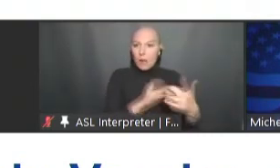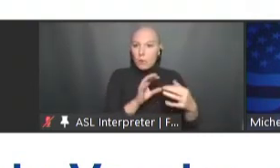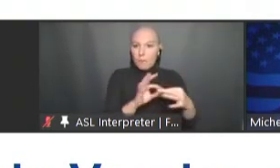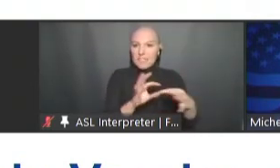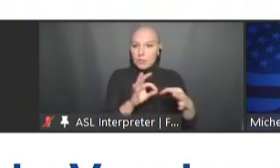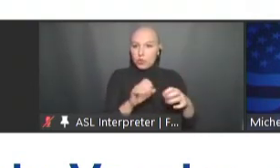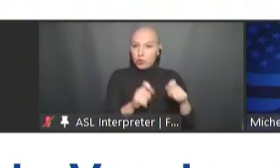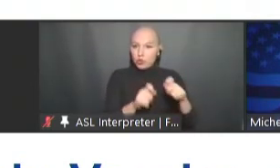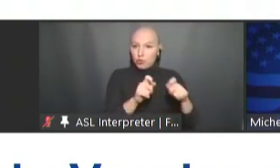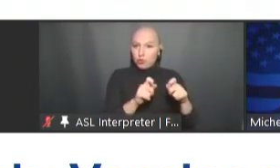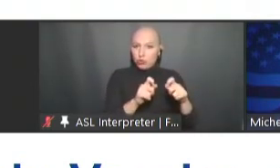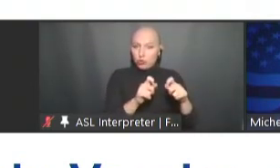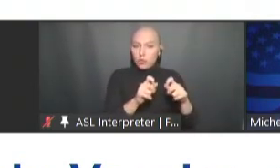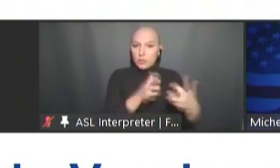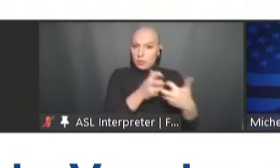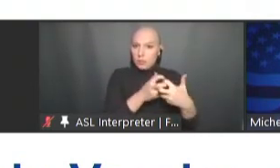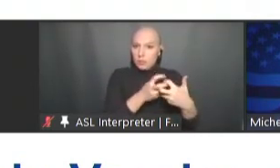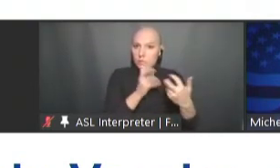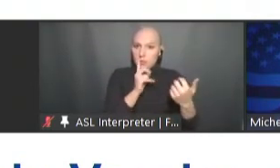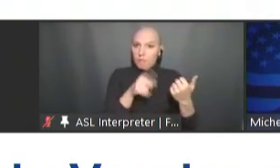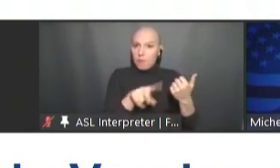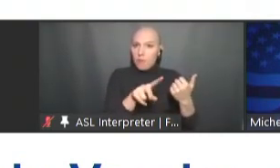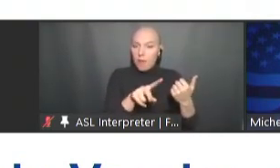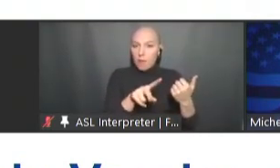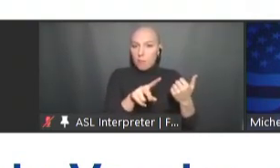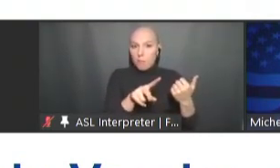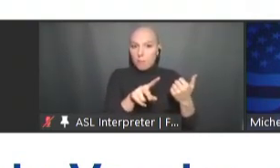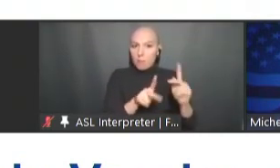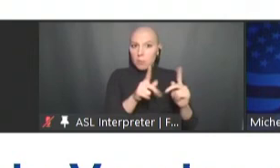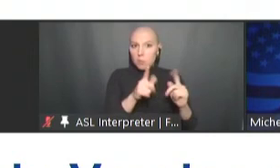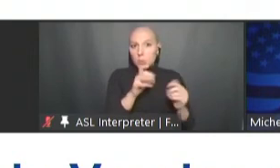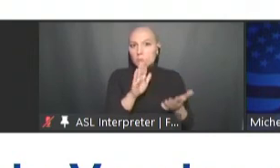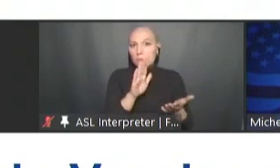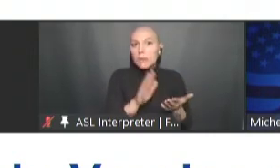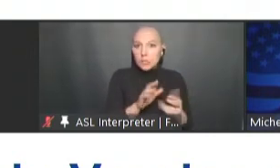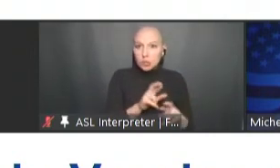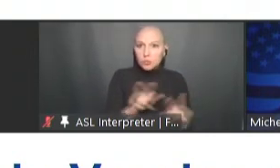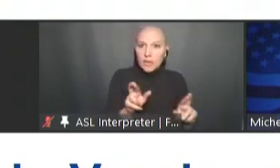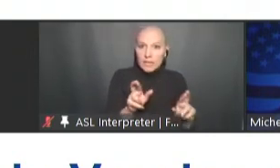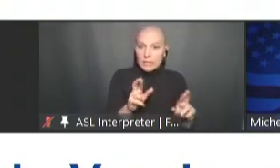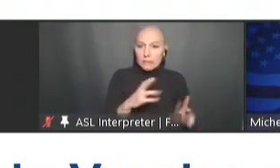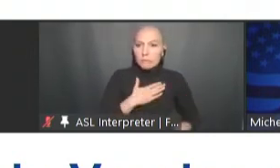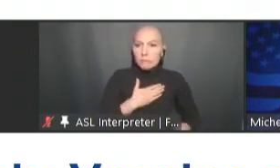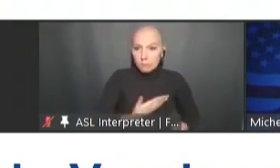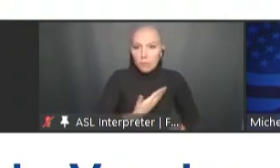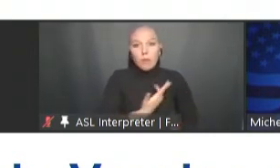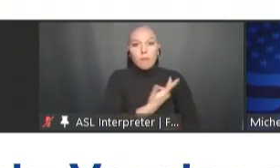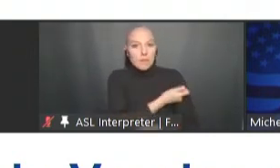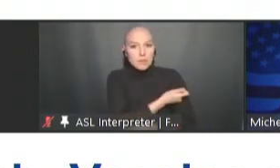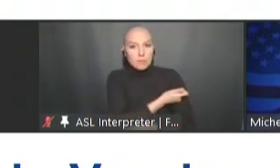to step forward and be vaccinated. And we hope as we refine this research